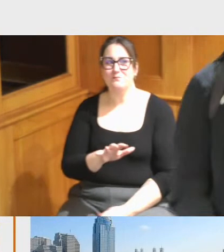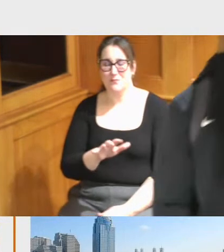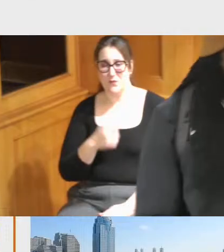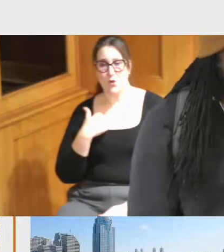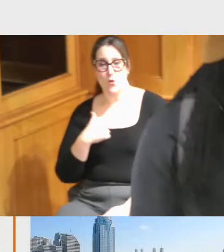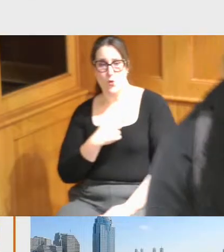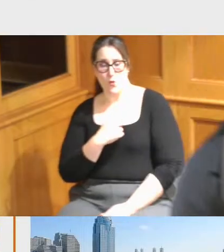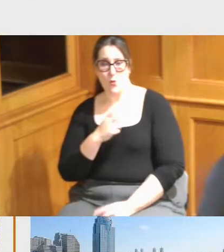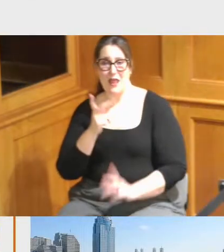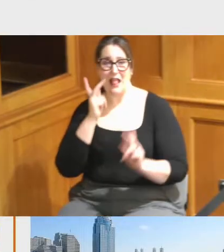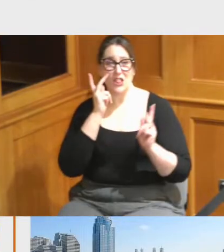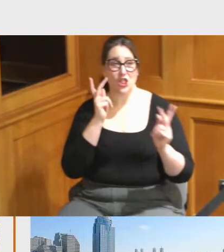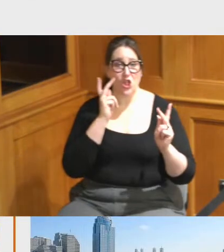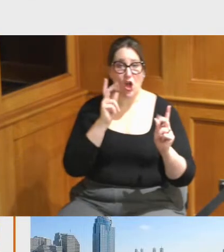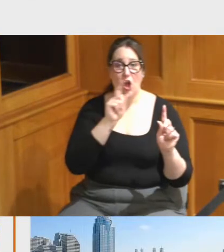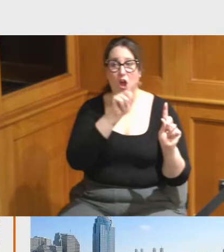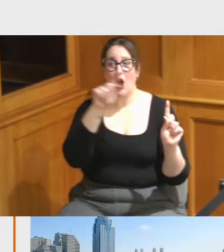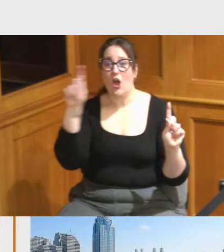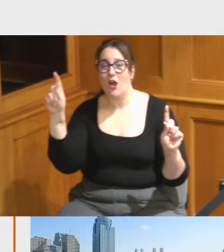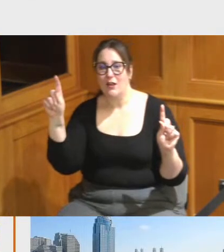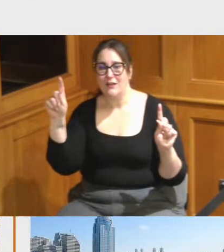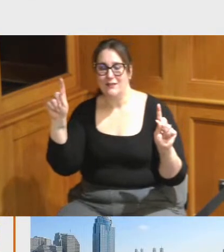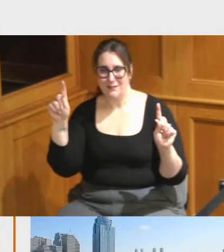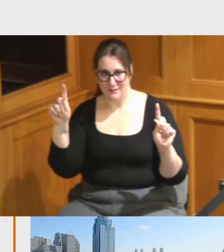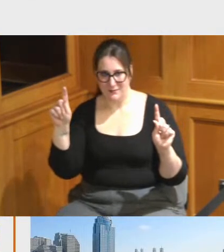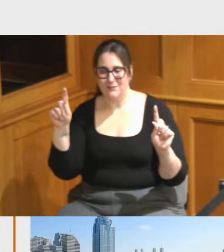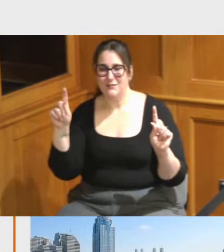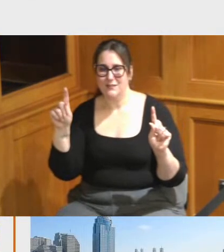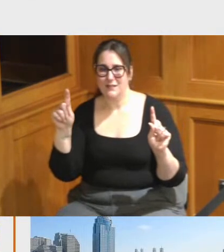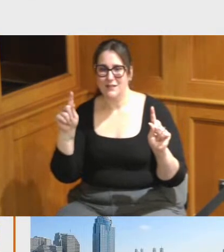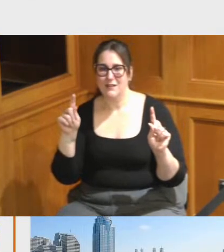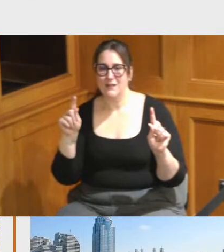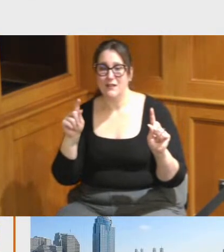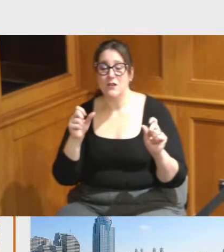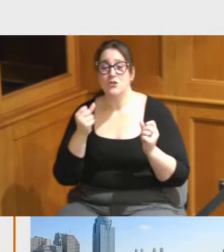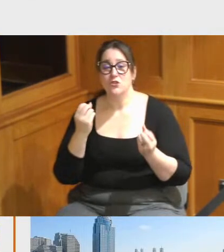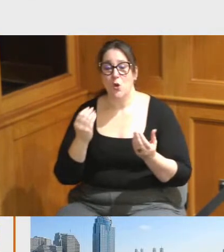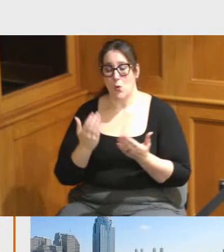sites, this is where other cities introduce quite a bit of verticality newer, you know,